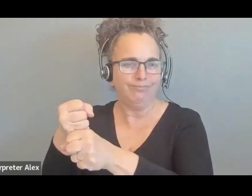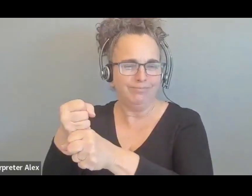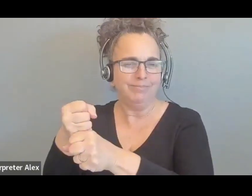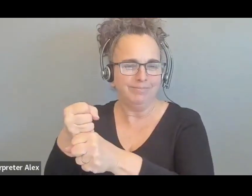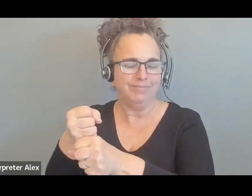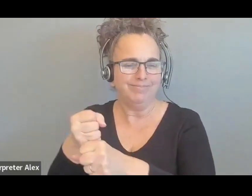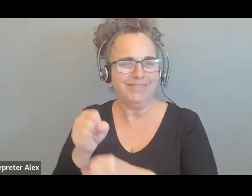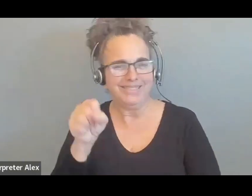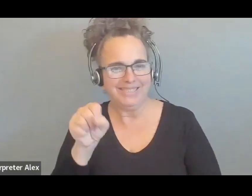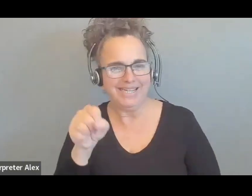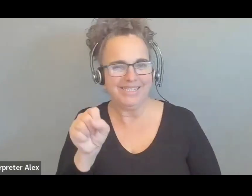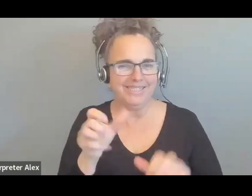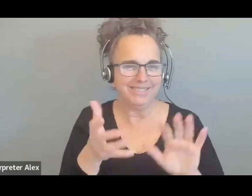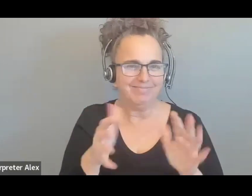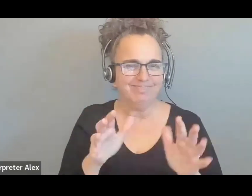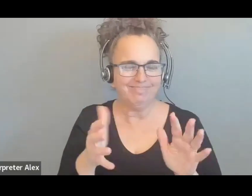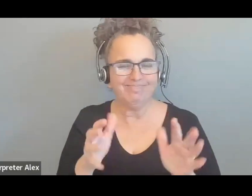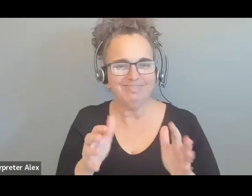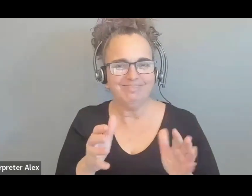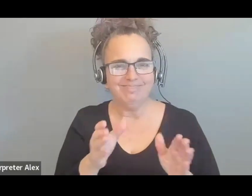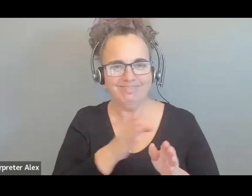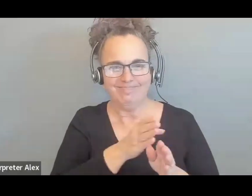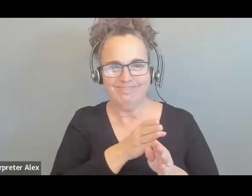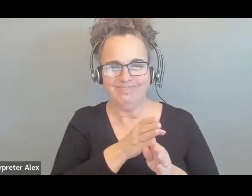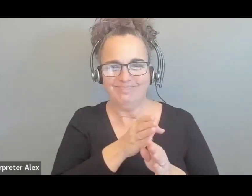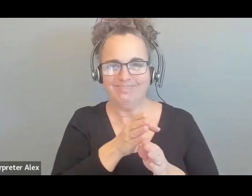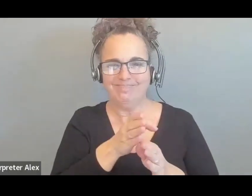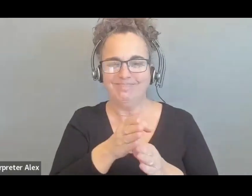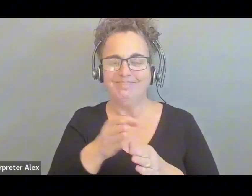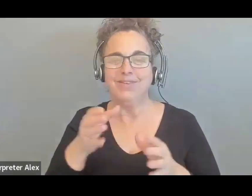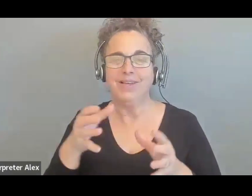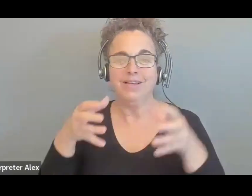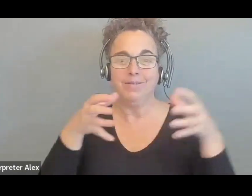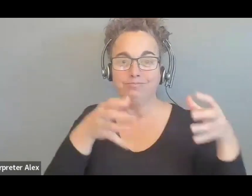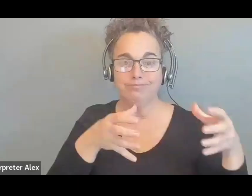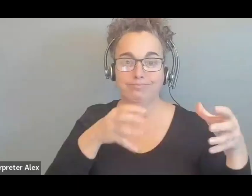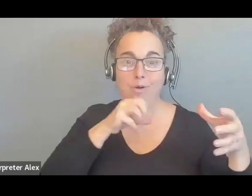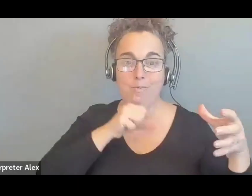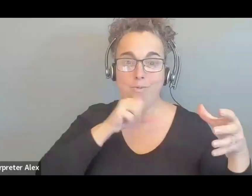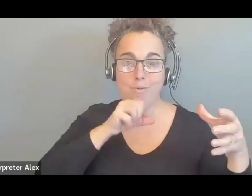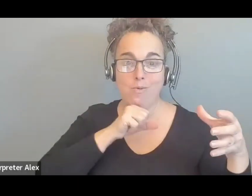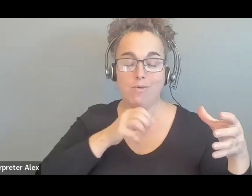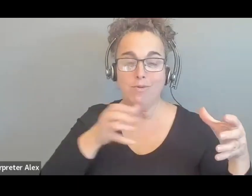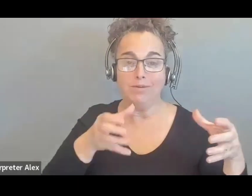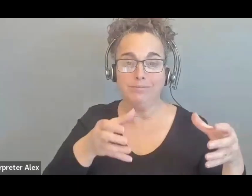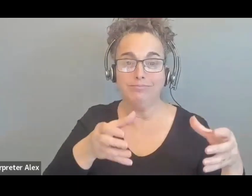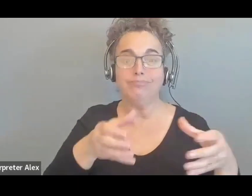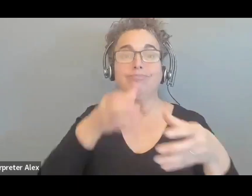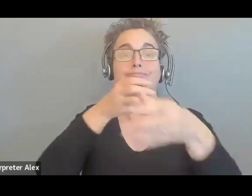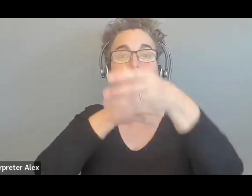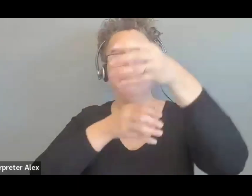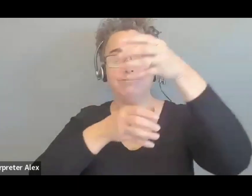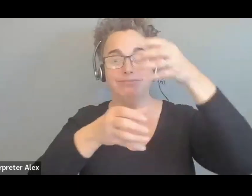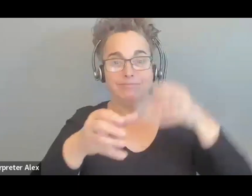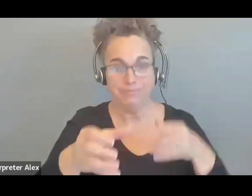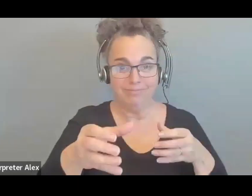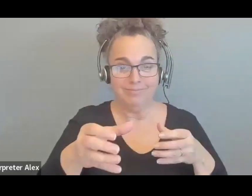it is kind of a changing of the guard in some ways. There's like, a lot of people have been doing this work in a